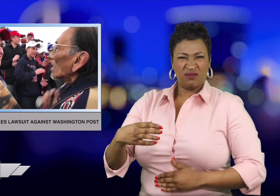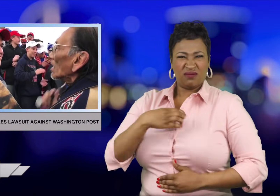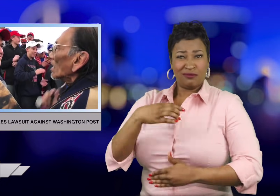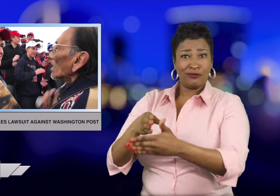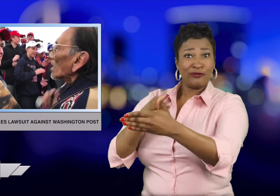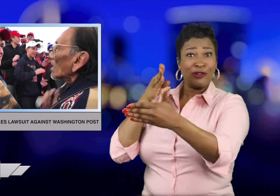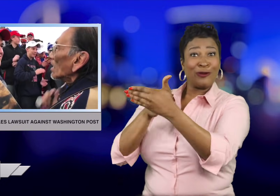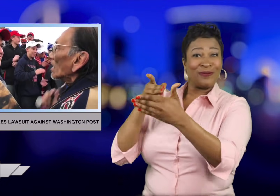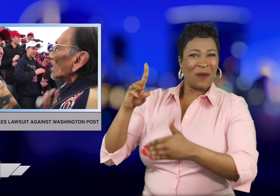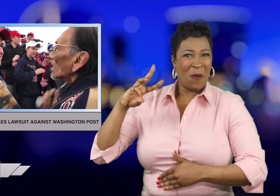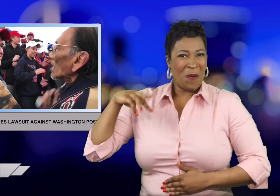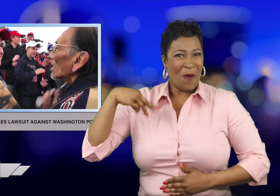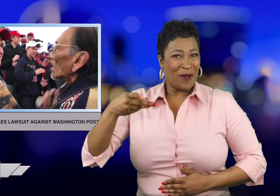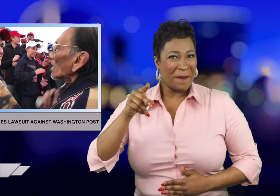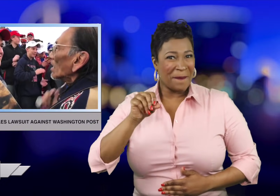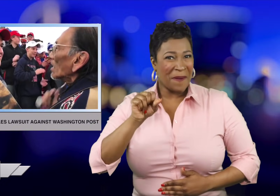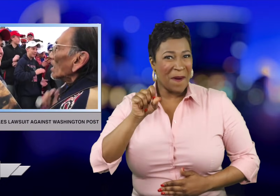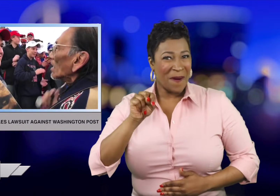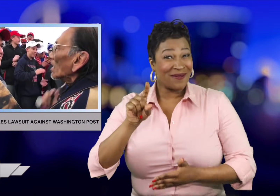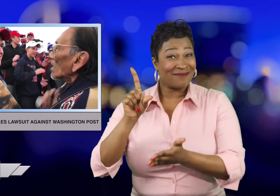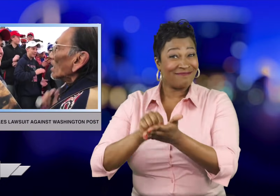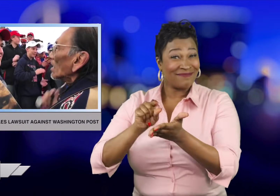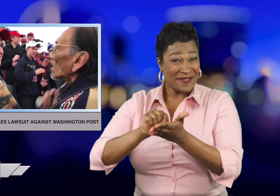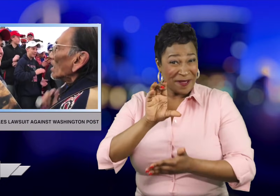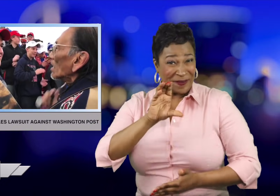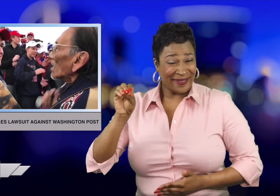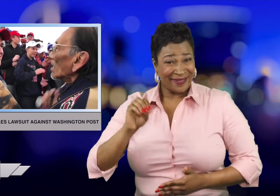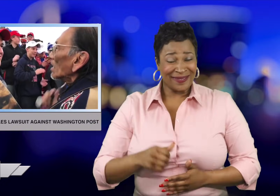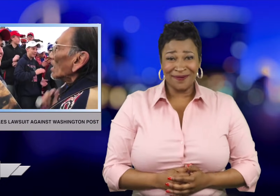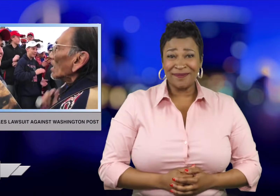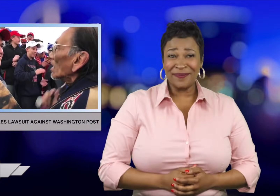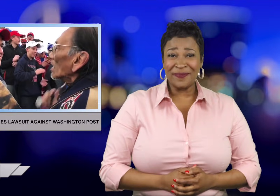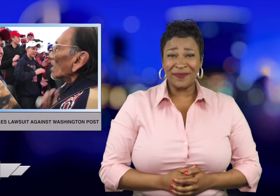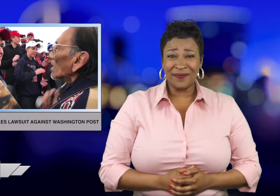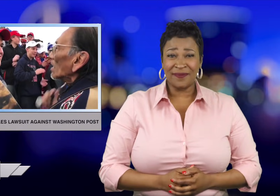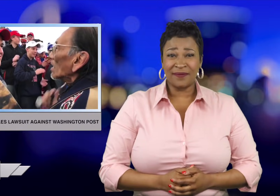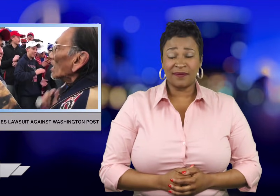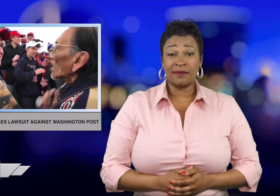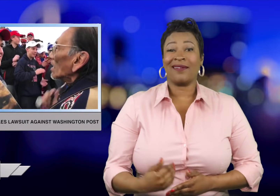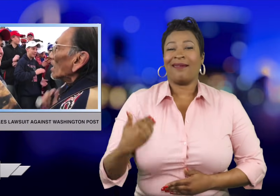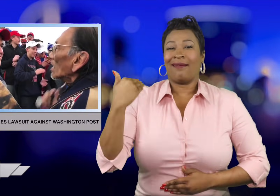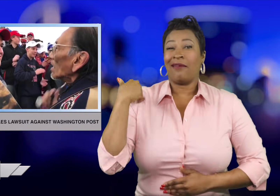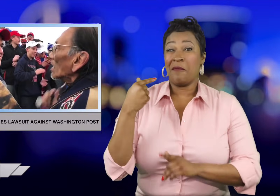has filed a lawsuit against the Washington Post.